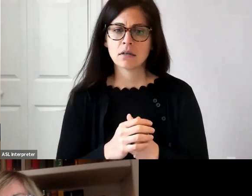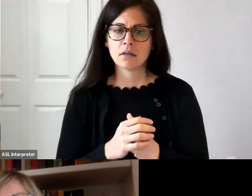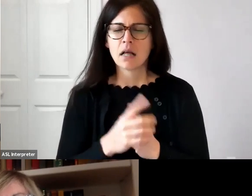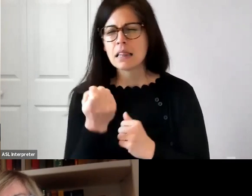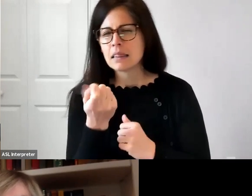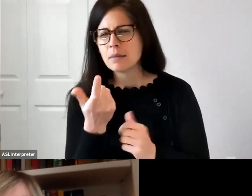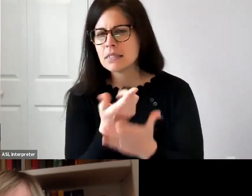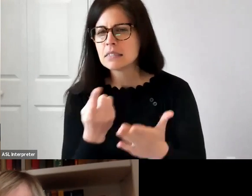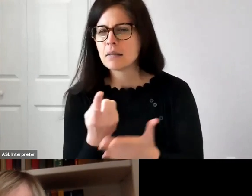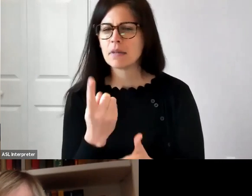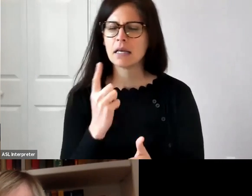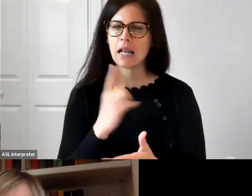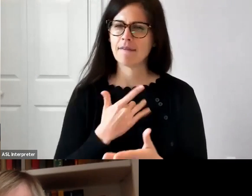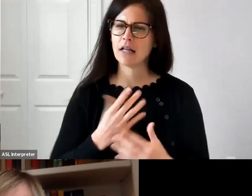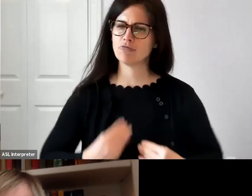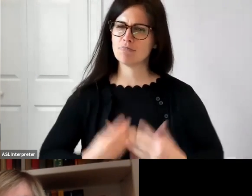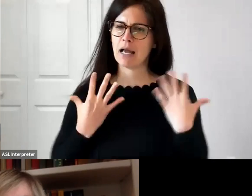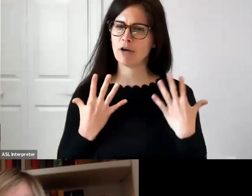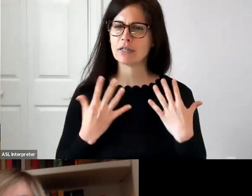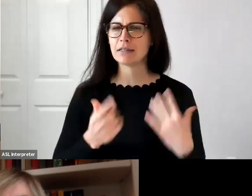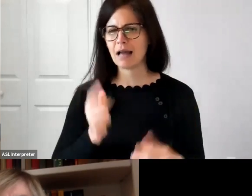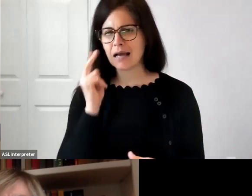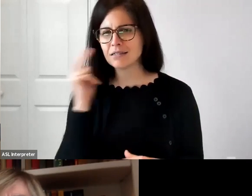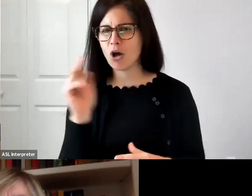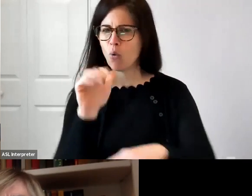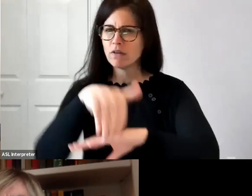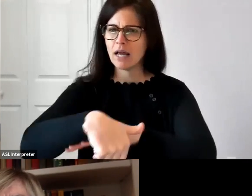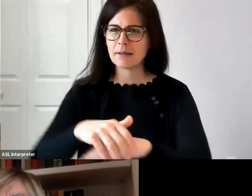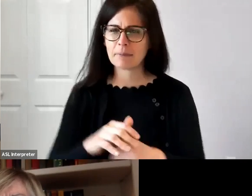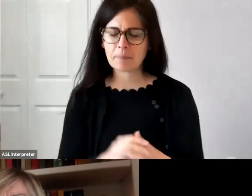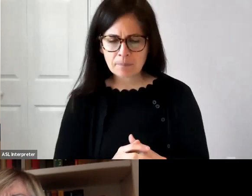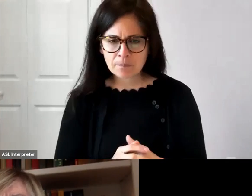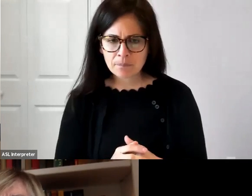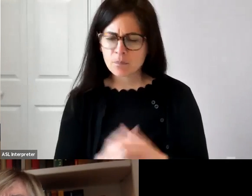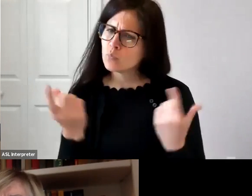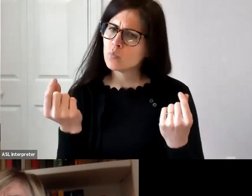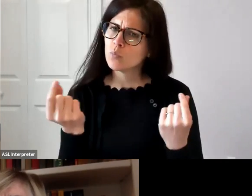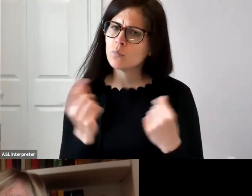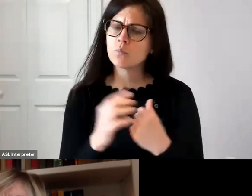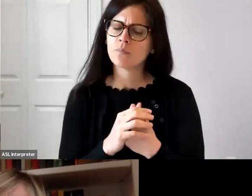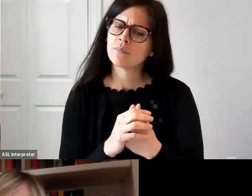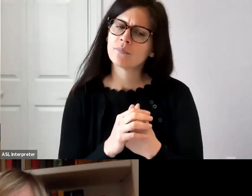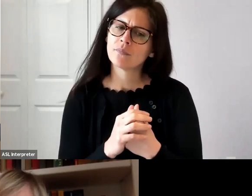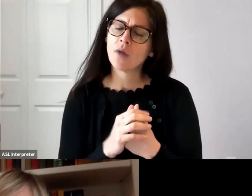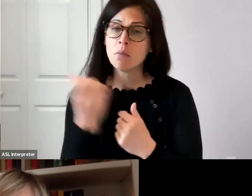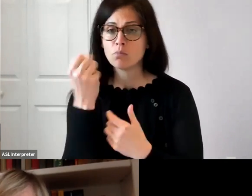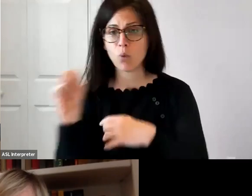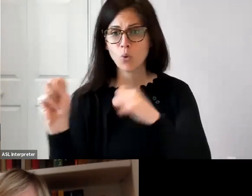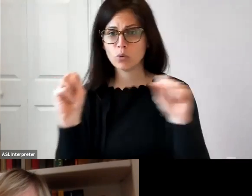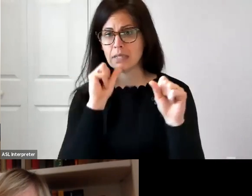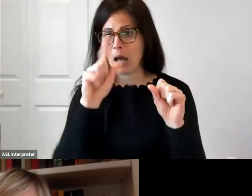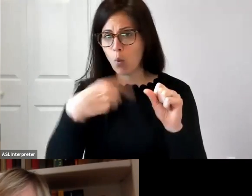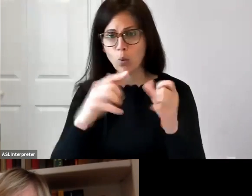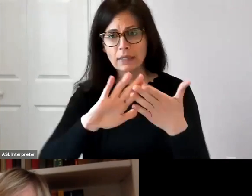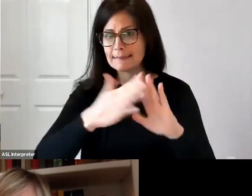I found a bit inspiring that I saw overnight. And that was of course, there's protests, not just in cities across our country